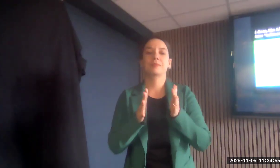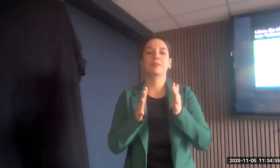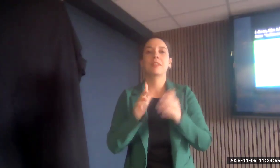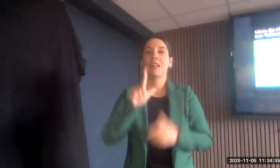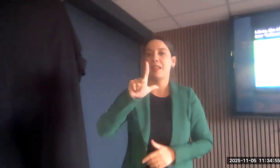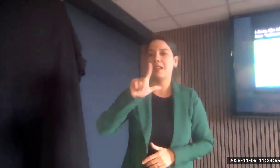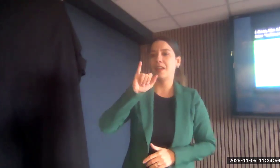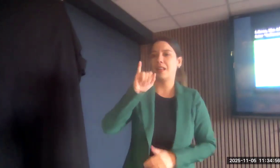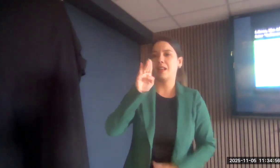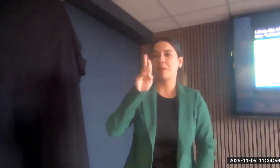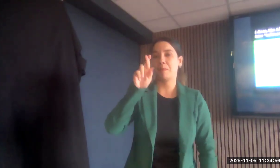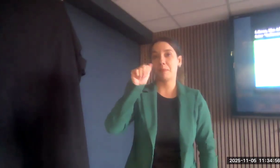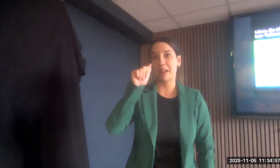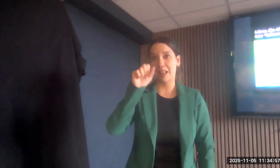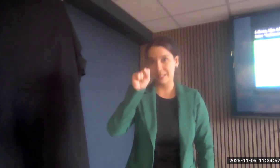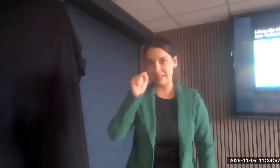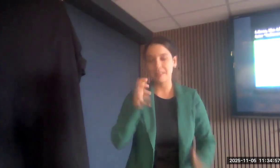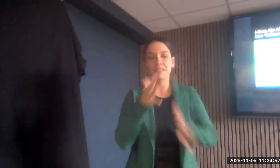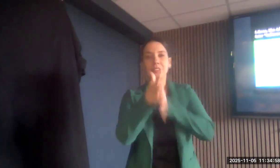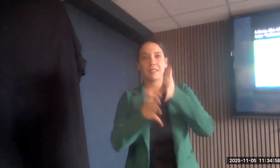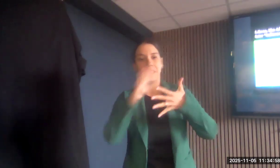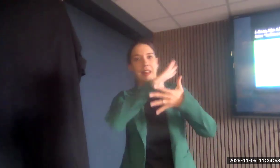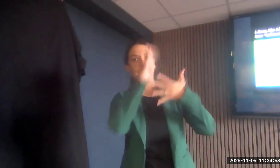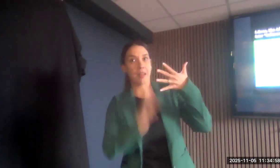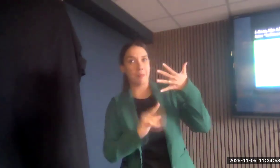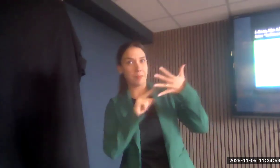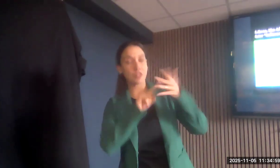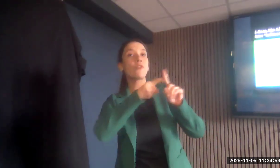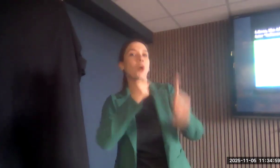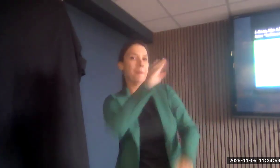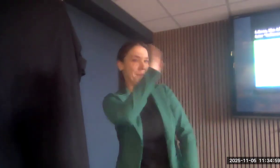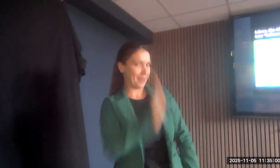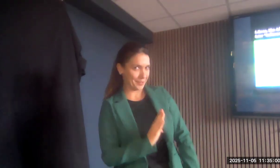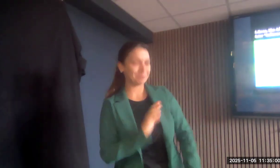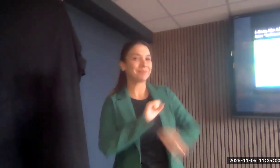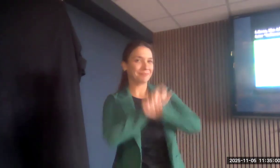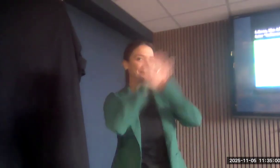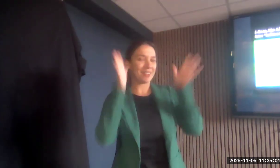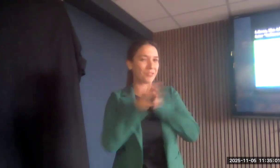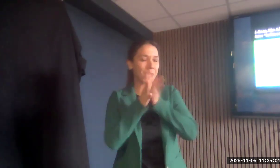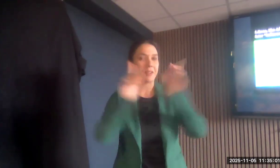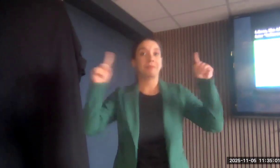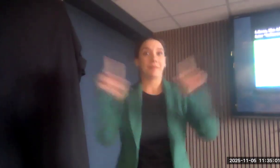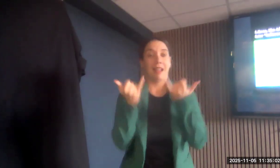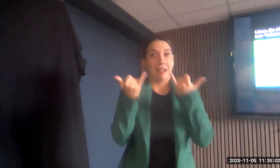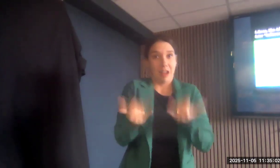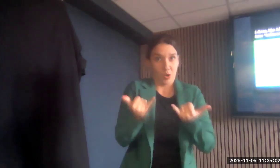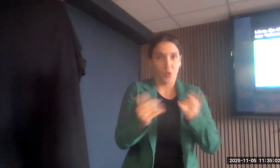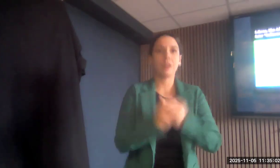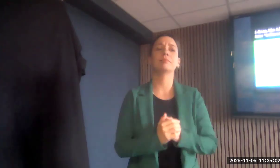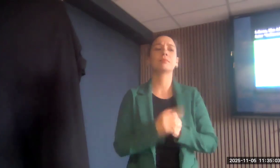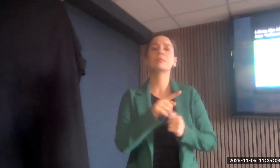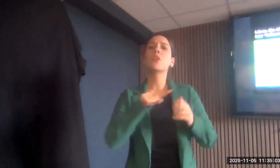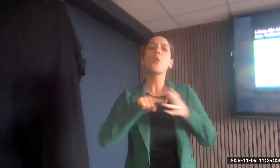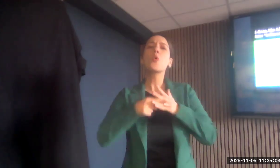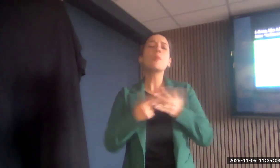So, a little bit of context before we start. Libras, the sign language we use in Brazil, and this is the sign that we use